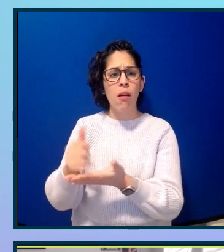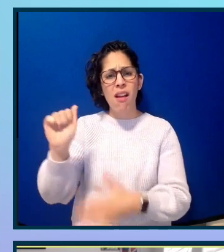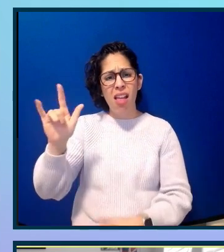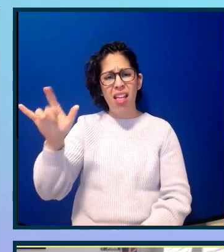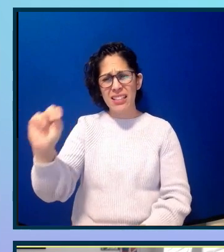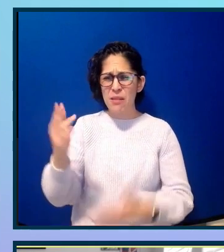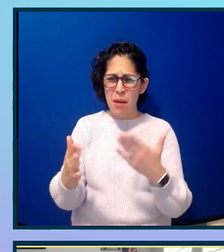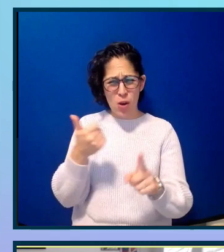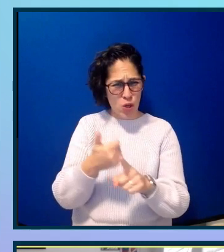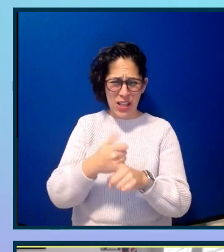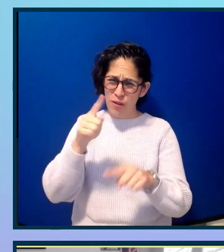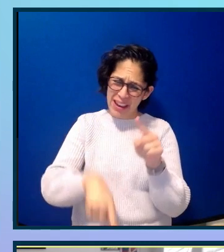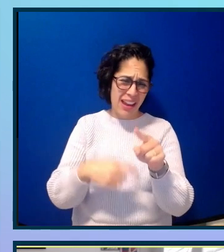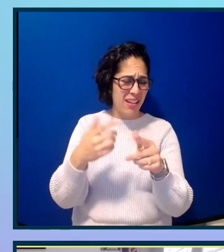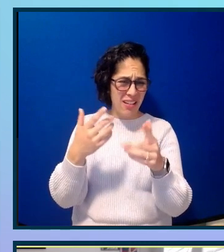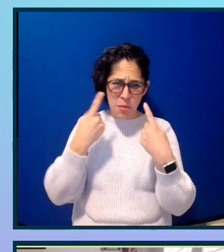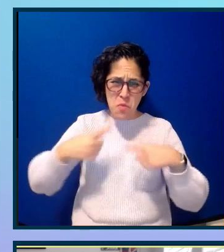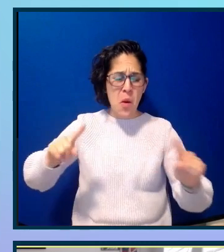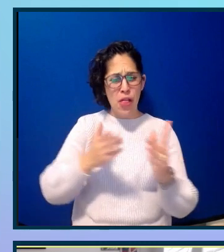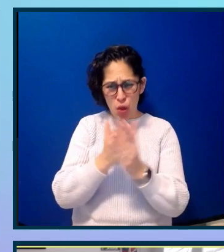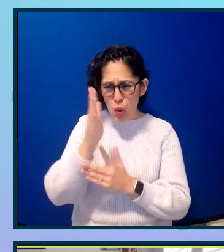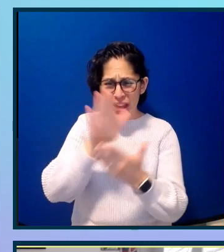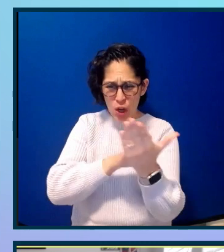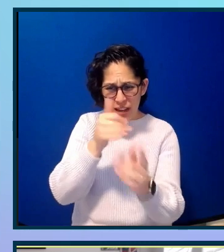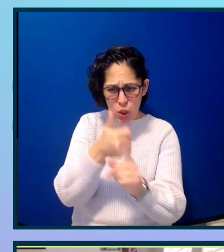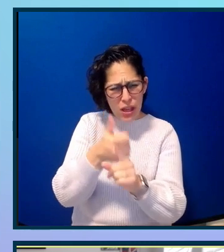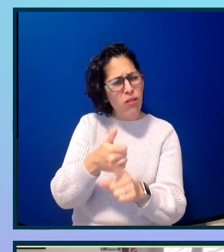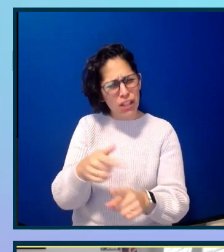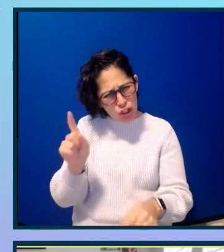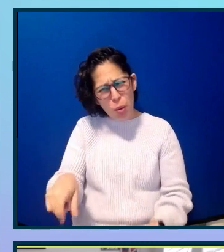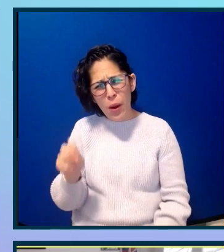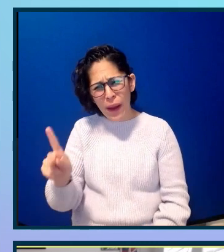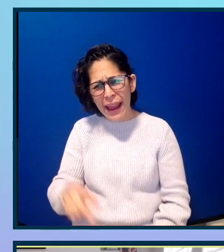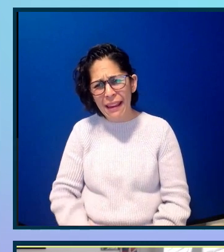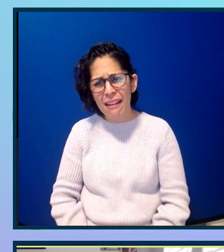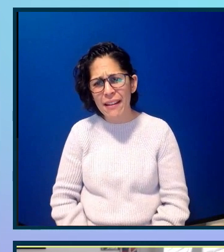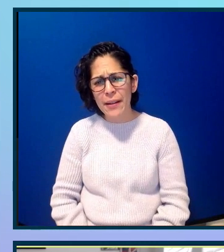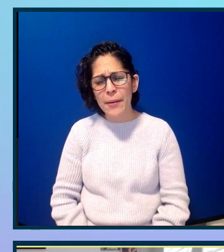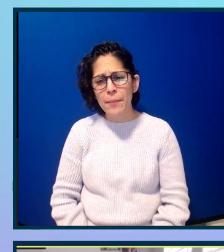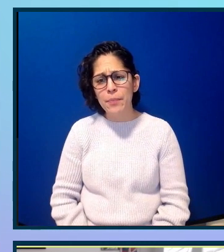to get through the interface herself, and that should be okay because it should be possible for her